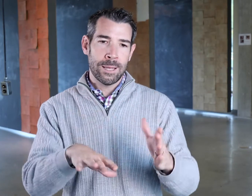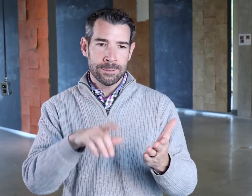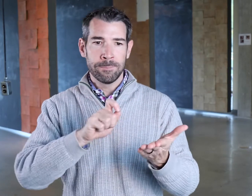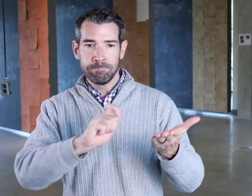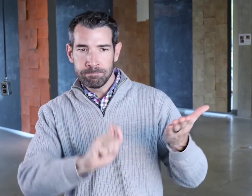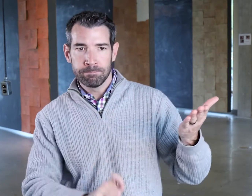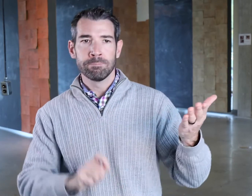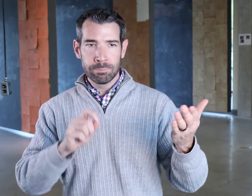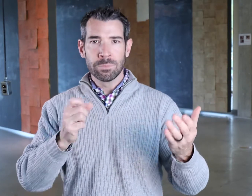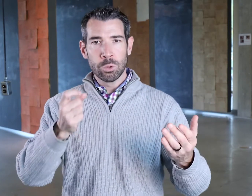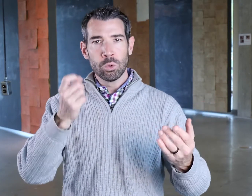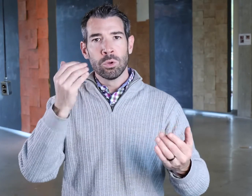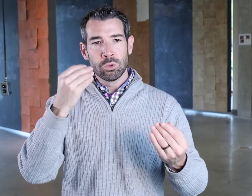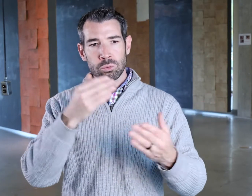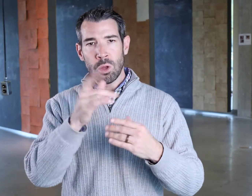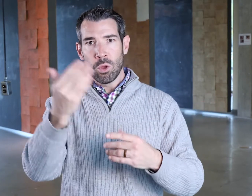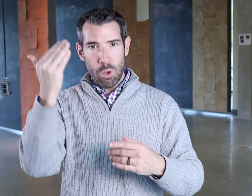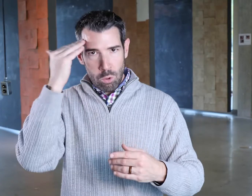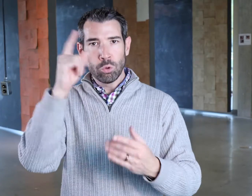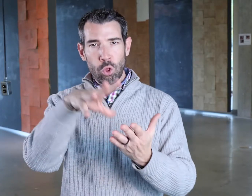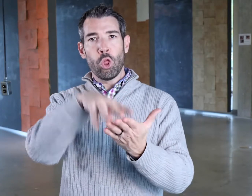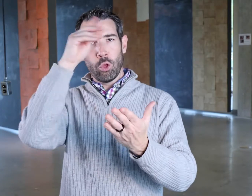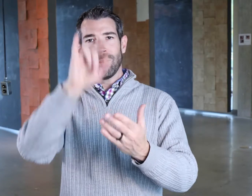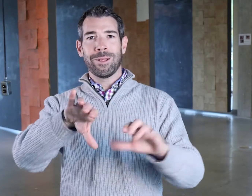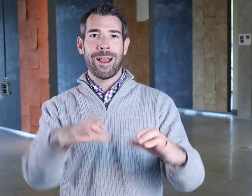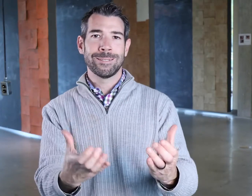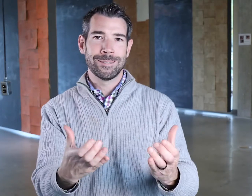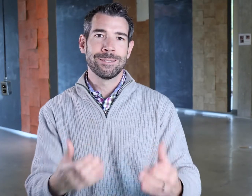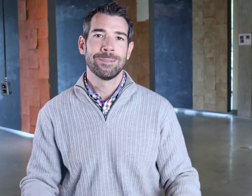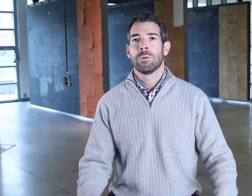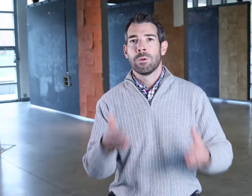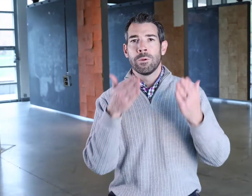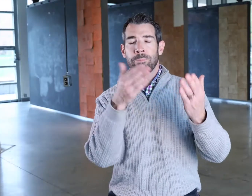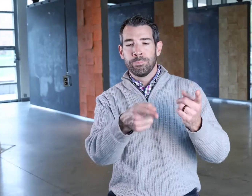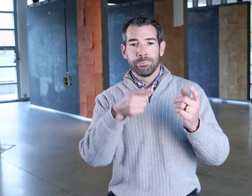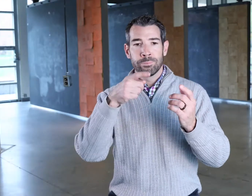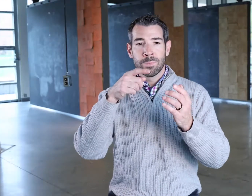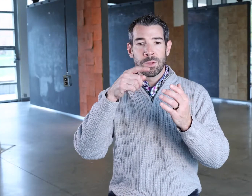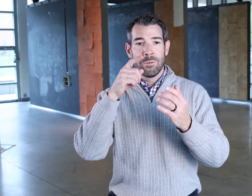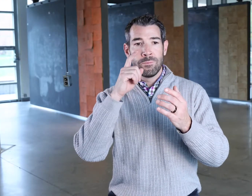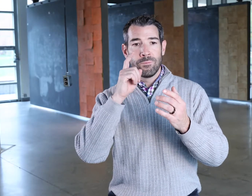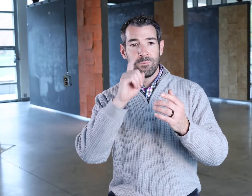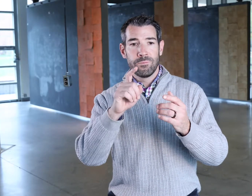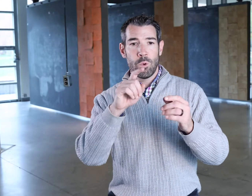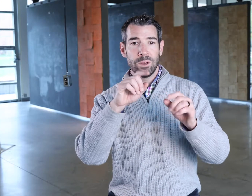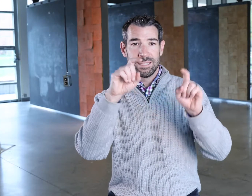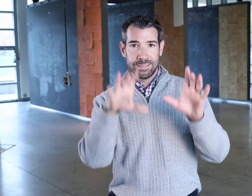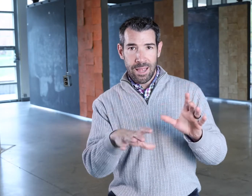fully understand. It's important to write in tests in a way that shows that I've learned from class.